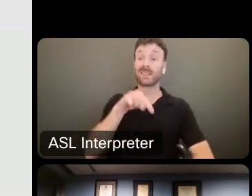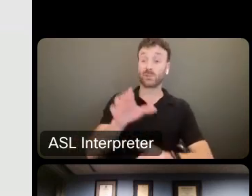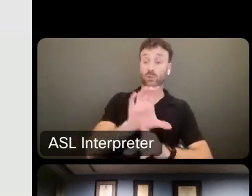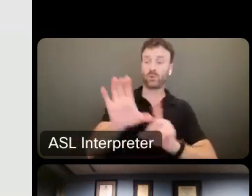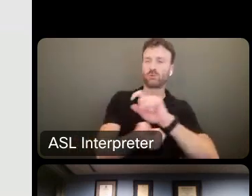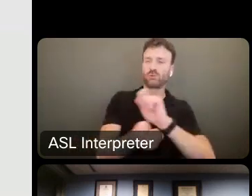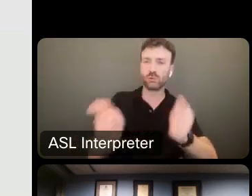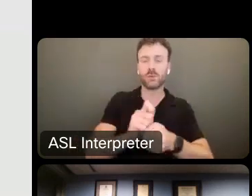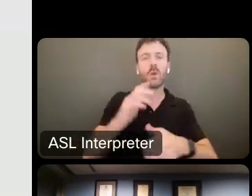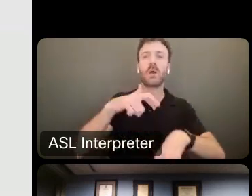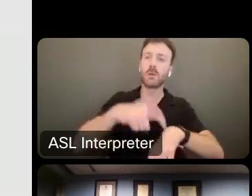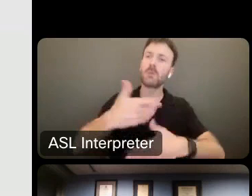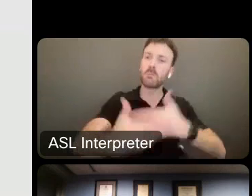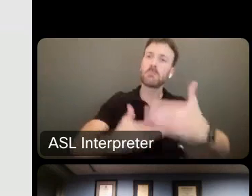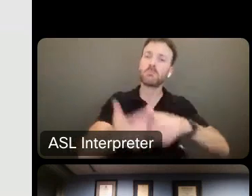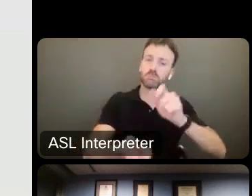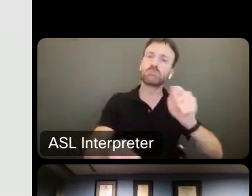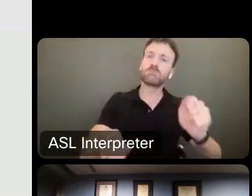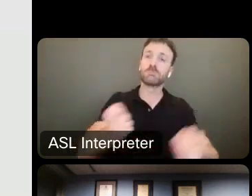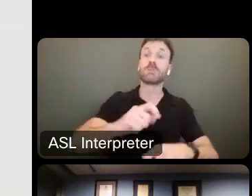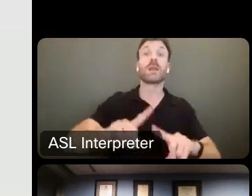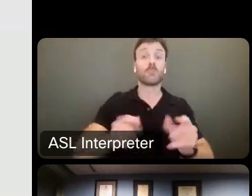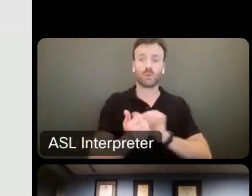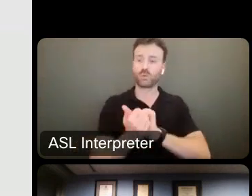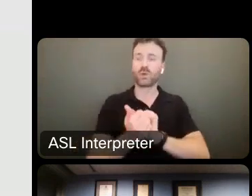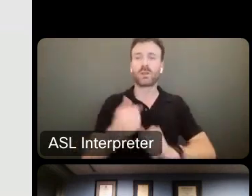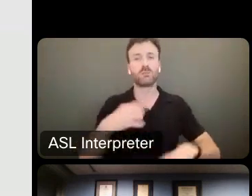but together, we are working toward a more accessible and inclusive city.